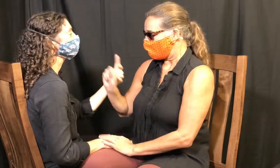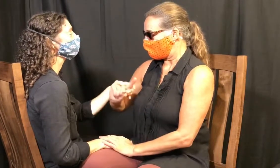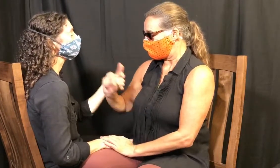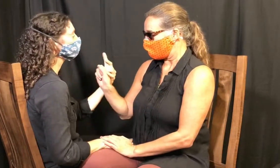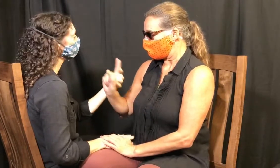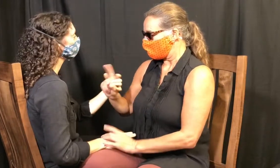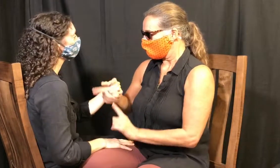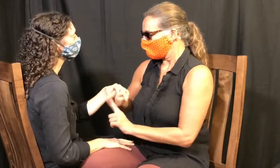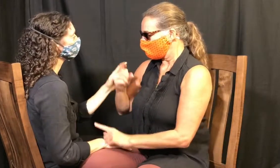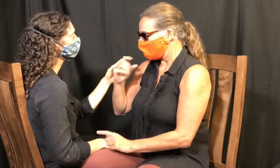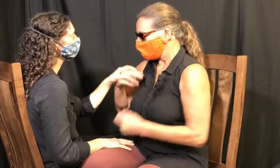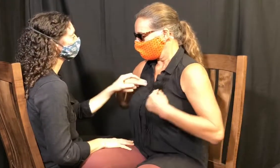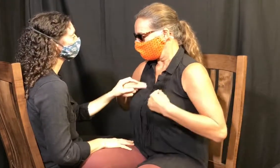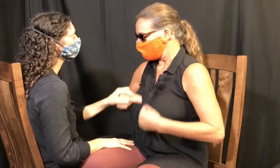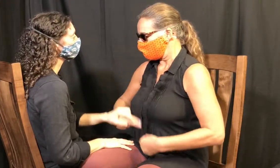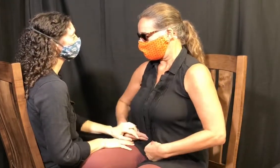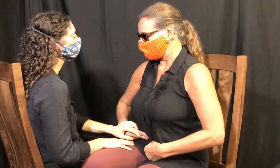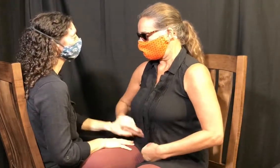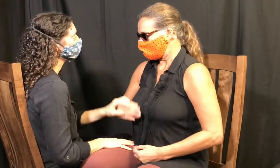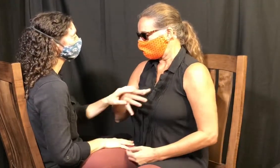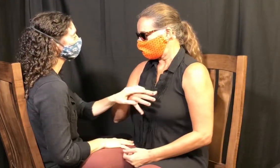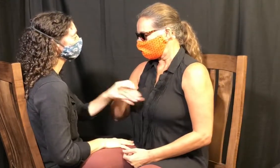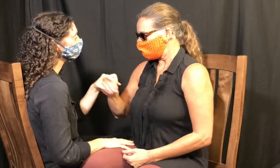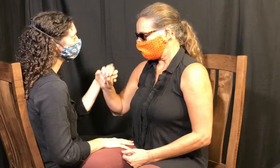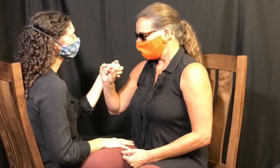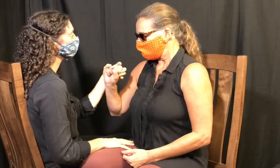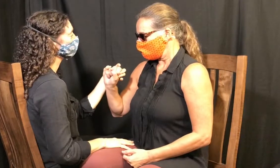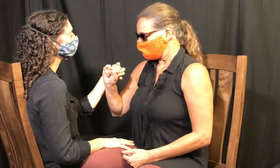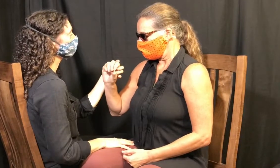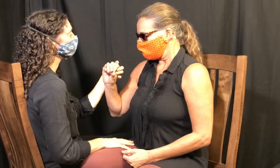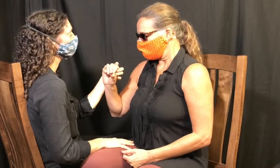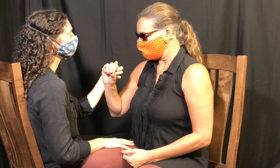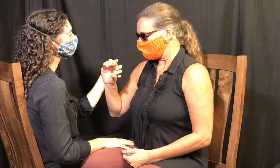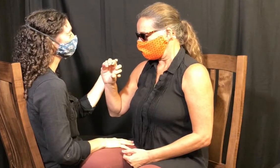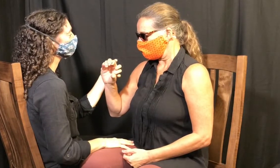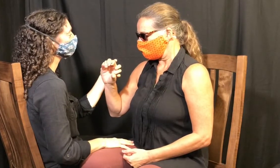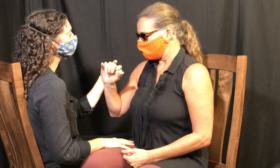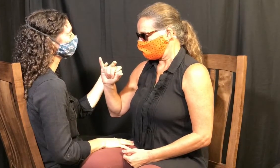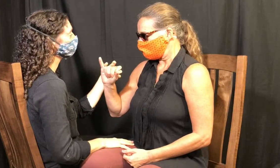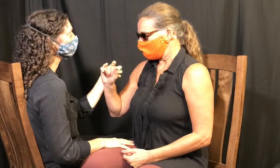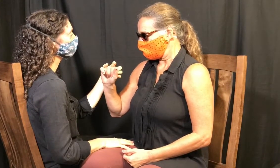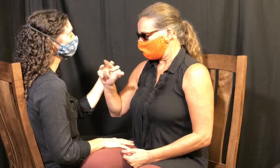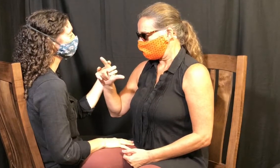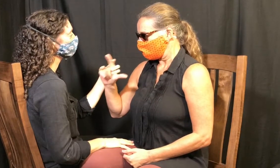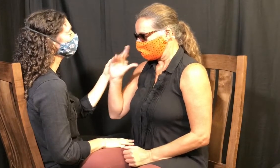Children internalize what they learn through exposure to the world around them and experiences shared in co-presence.